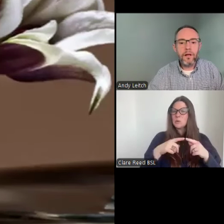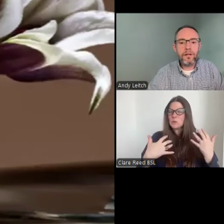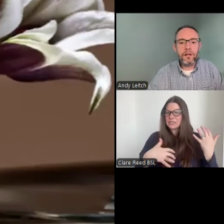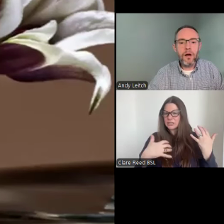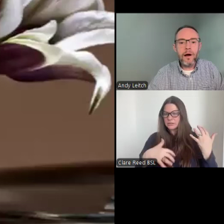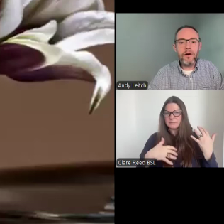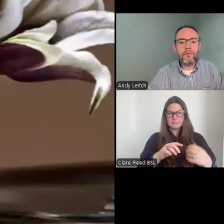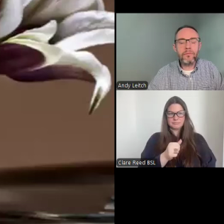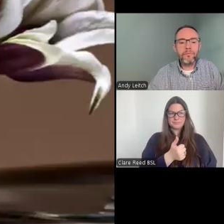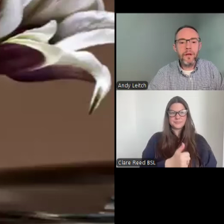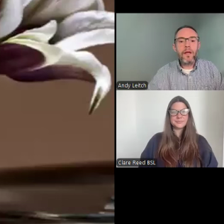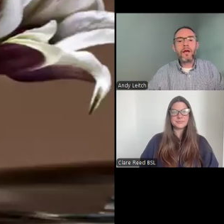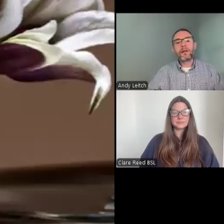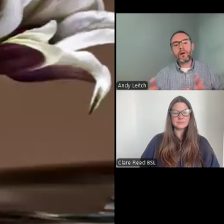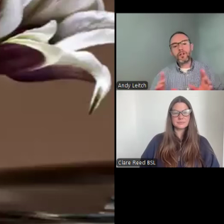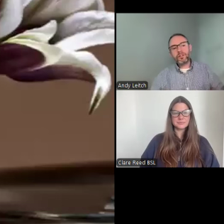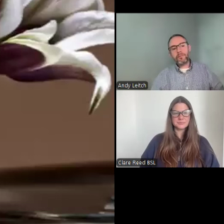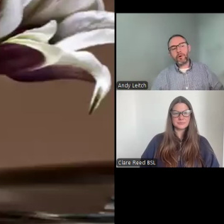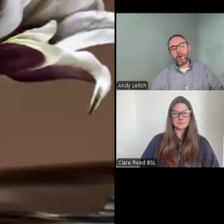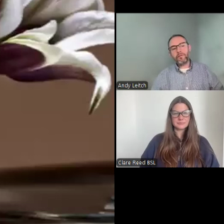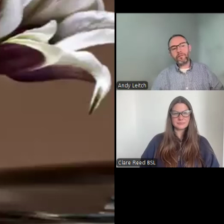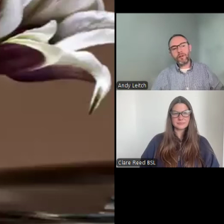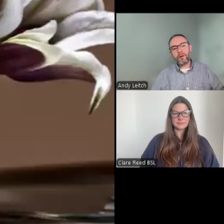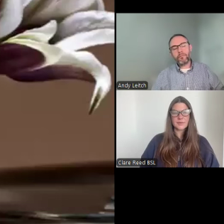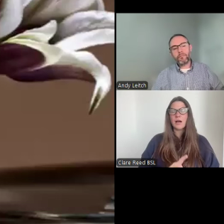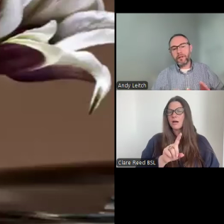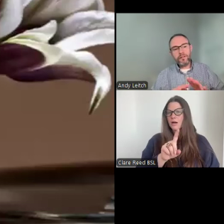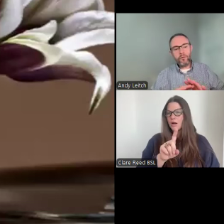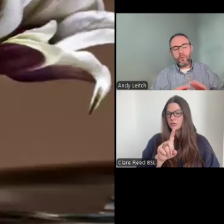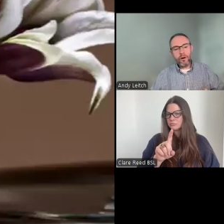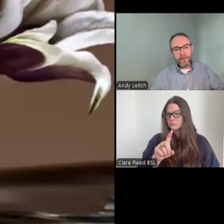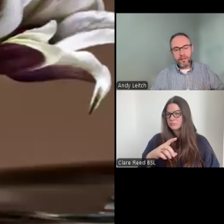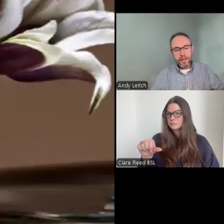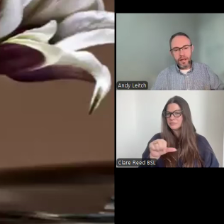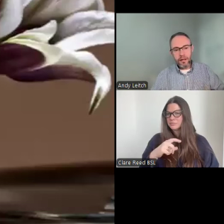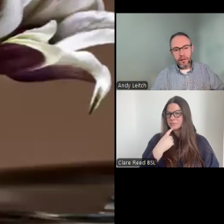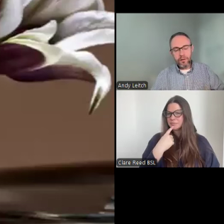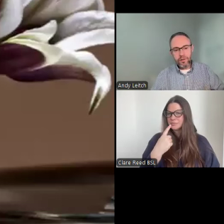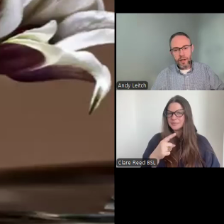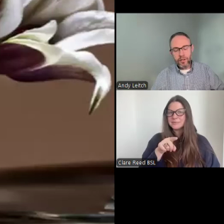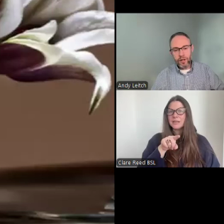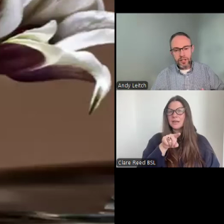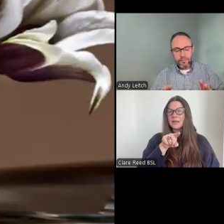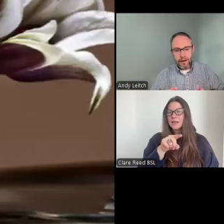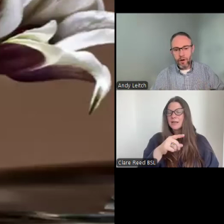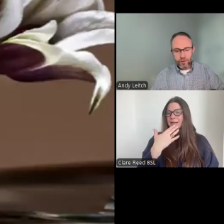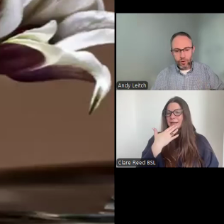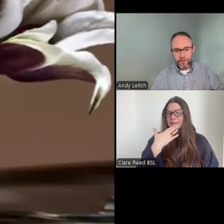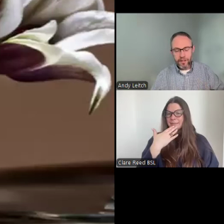Click the little go arrow. Now I should say before going any further, please don't worry about taking notes and trying to memorize all of this.